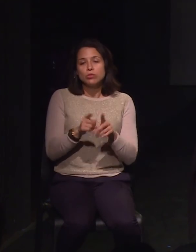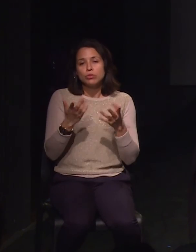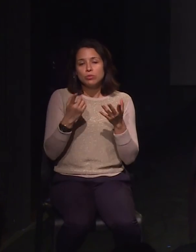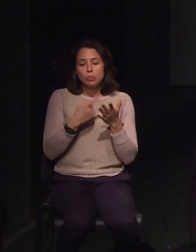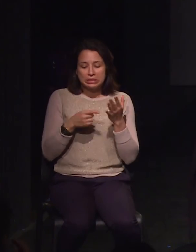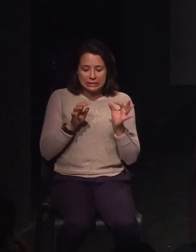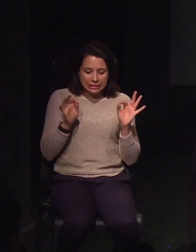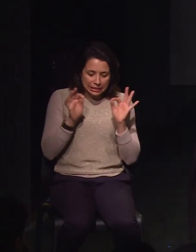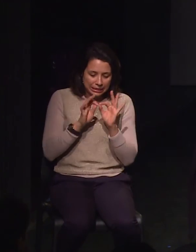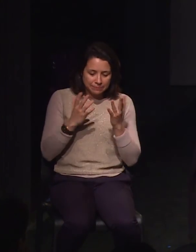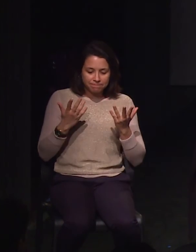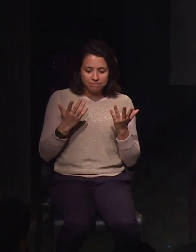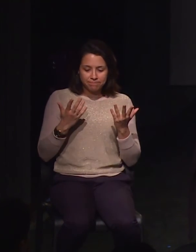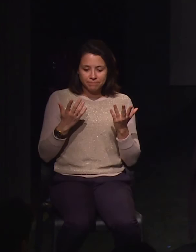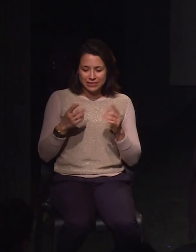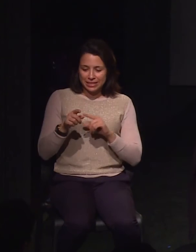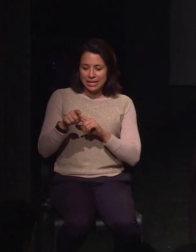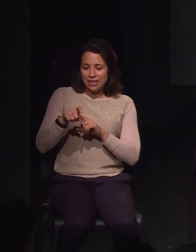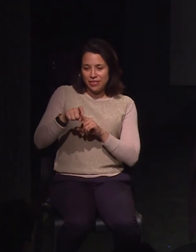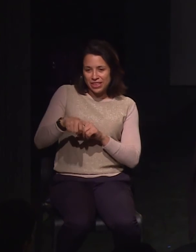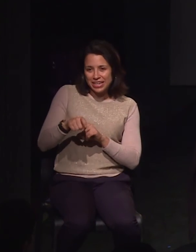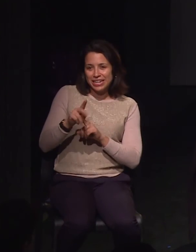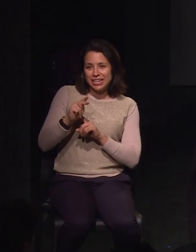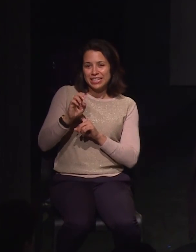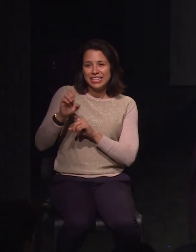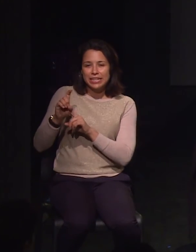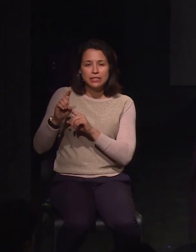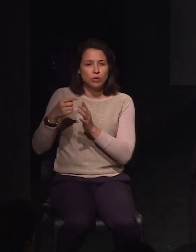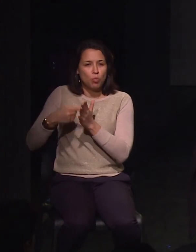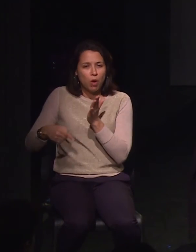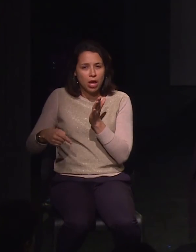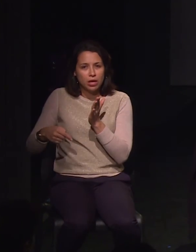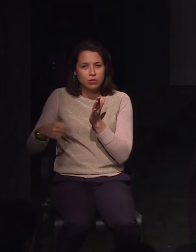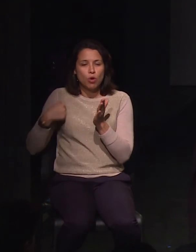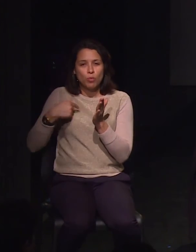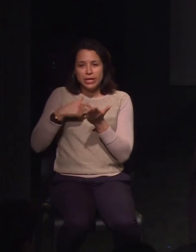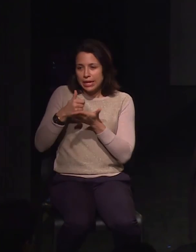What is the need to respond to, and make sure you’re doing that.